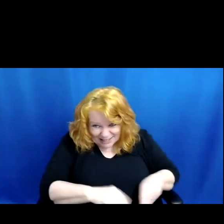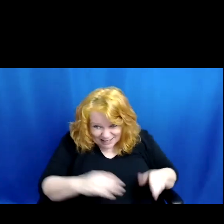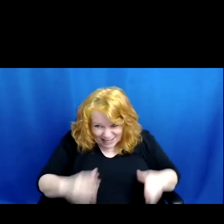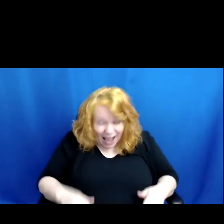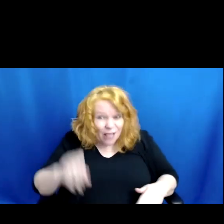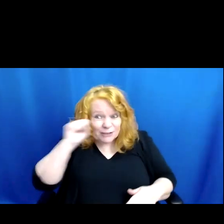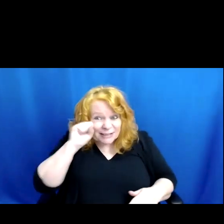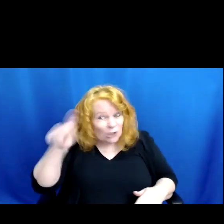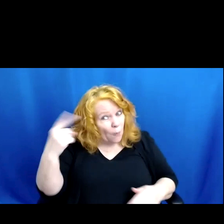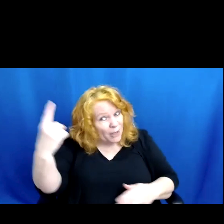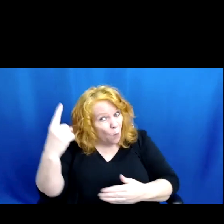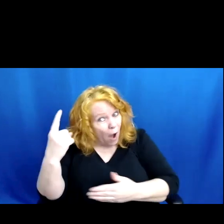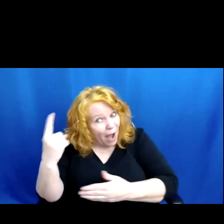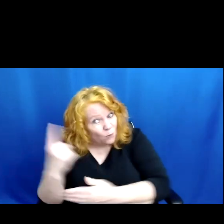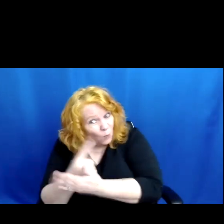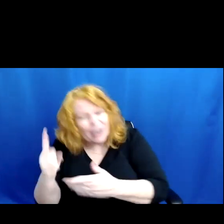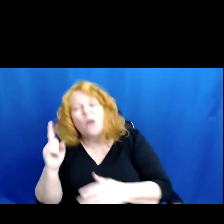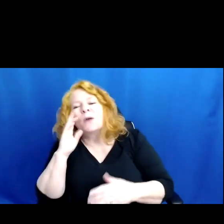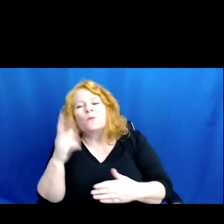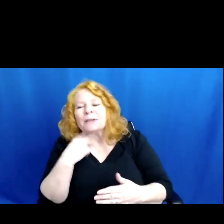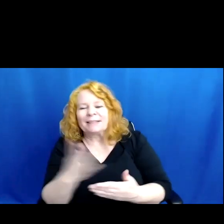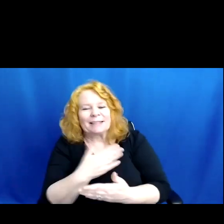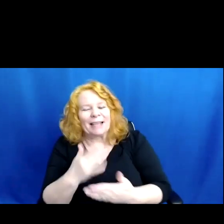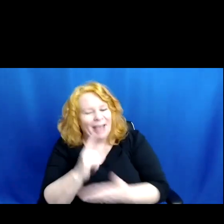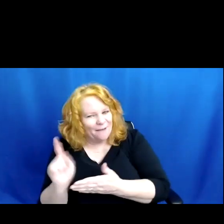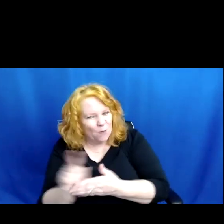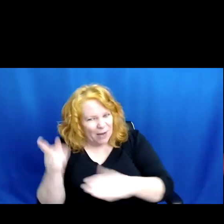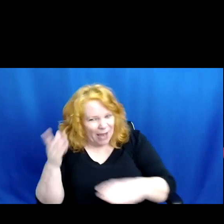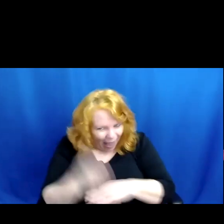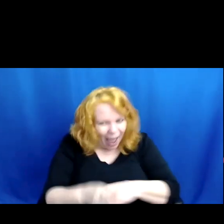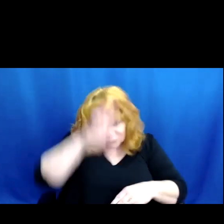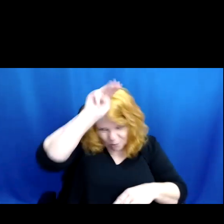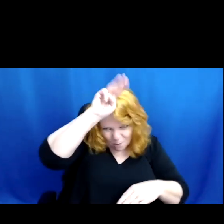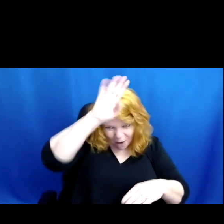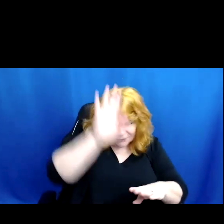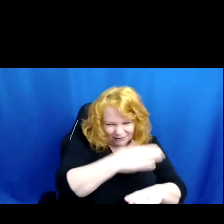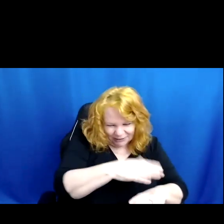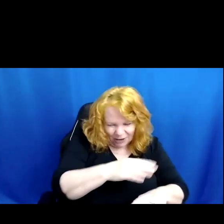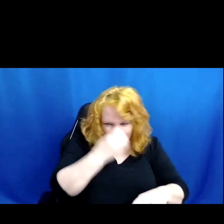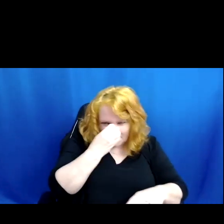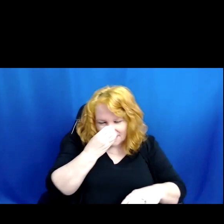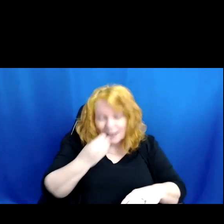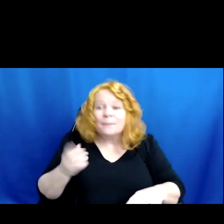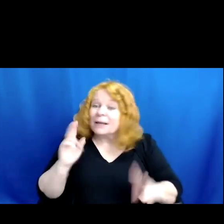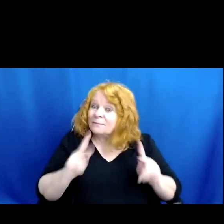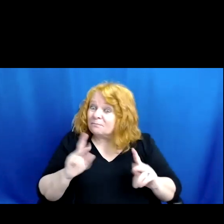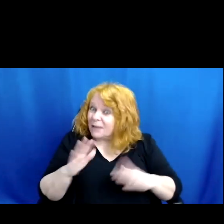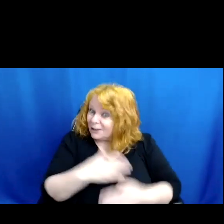We are going to sing it every week after the Marvin song to just enjoy singing.